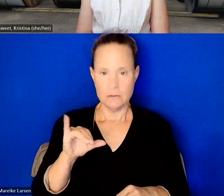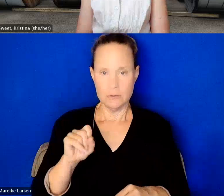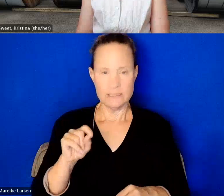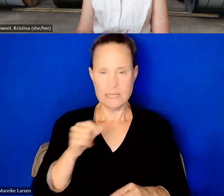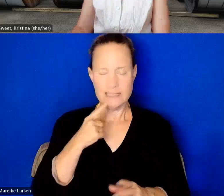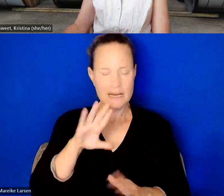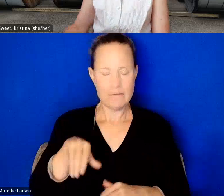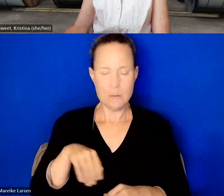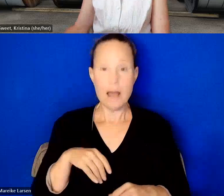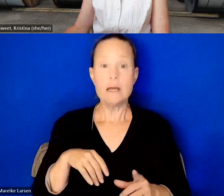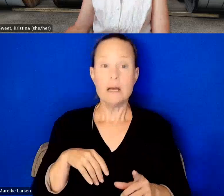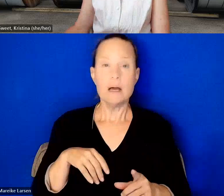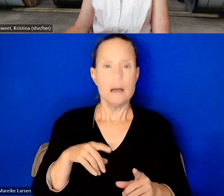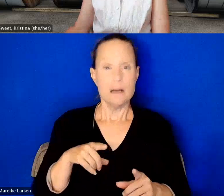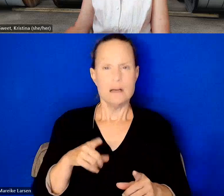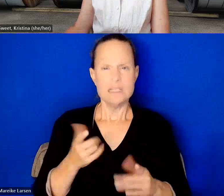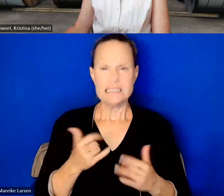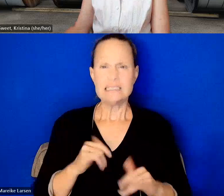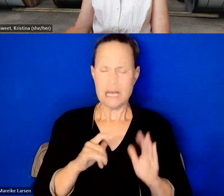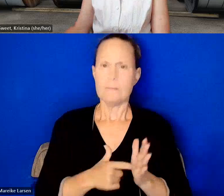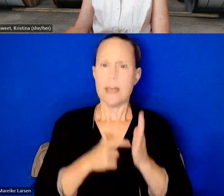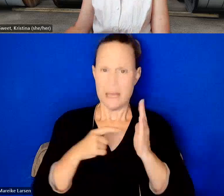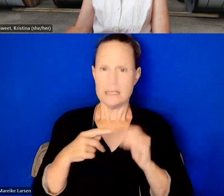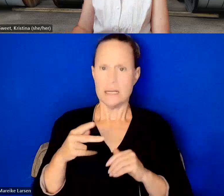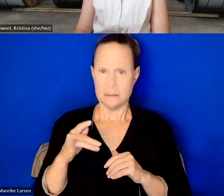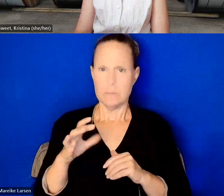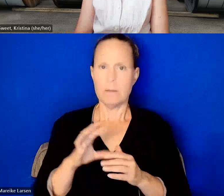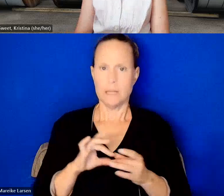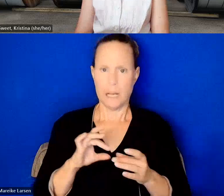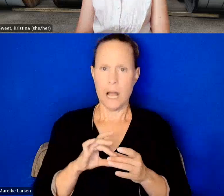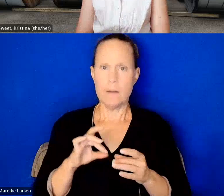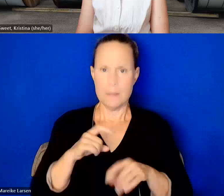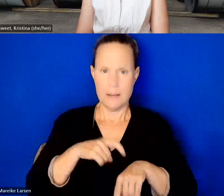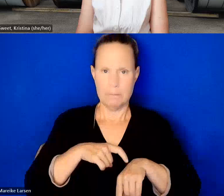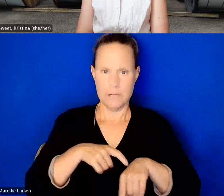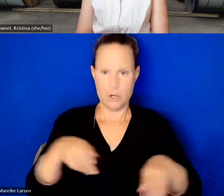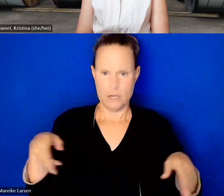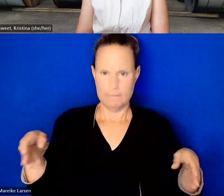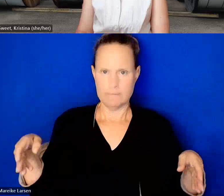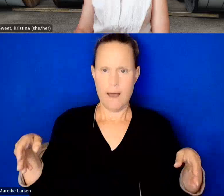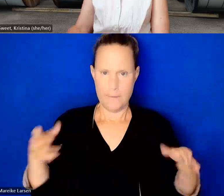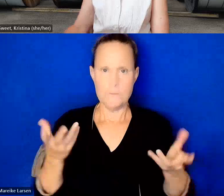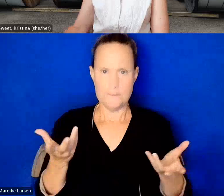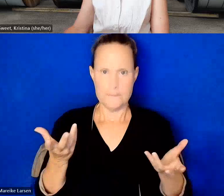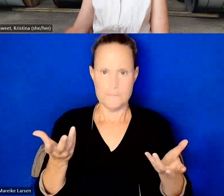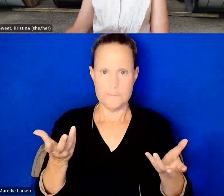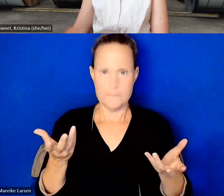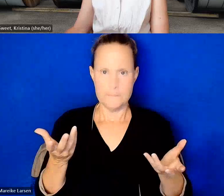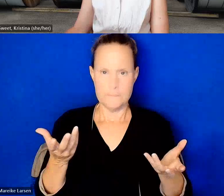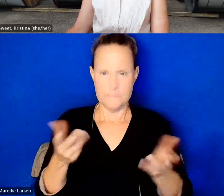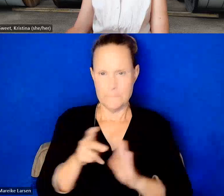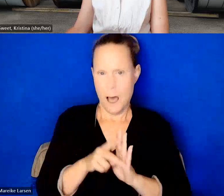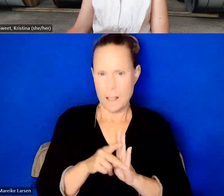Yeah, there there is a. There remains a mandated public comment period under the under the policy notice.